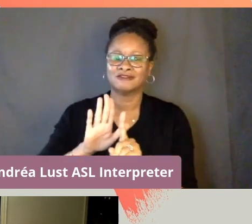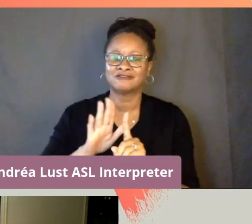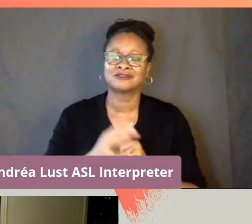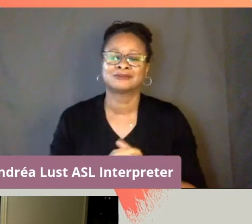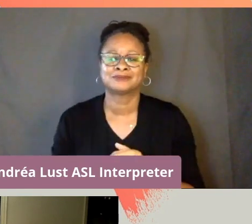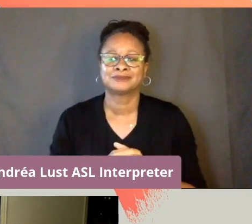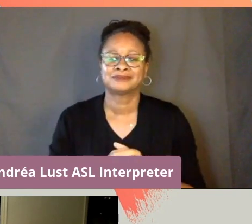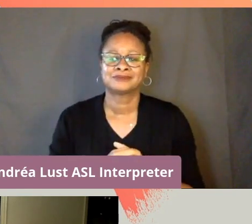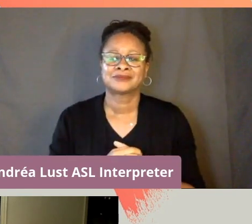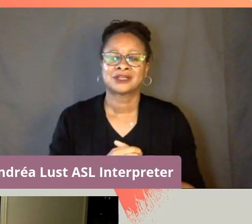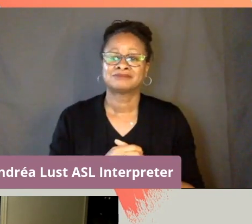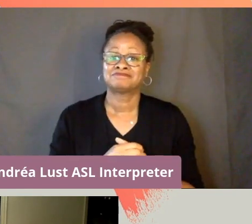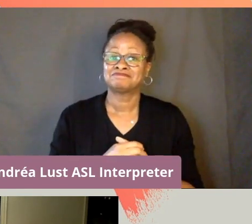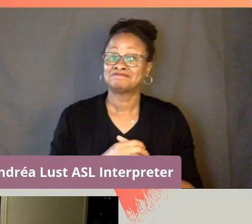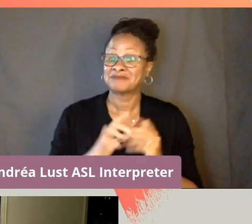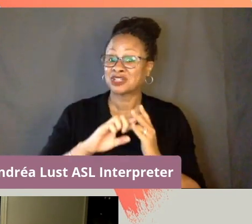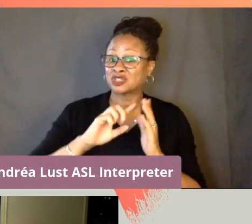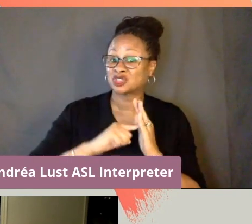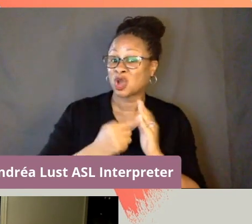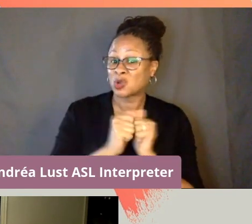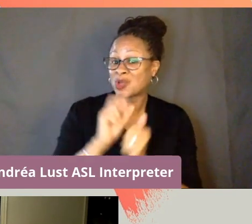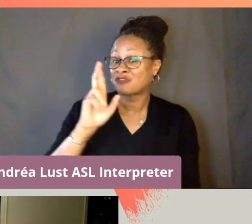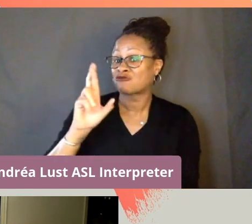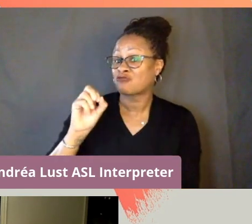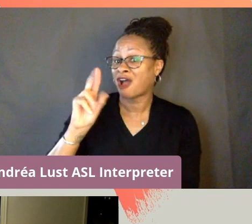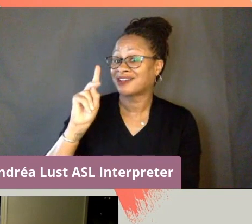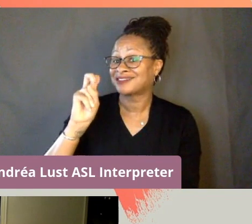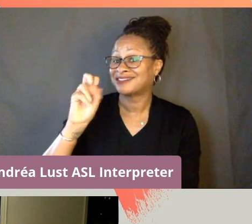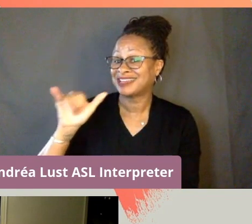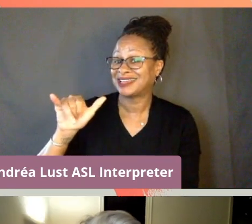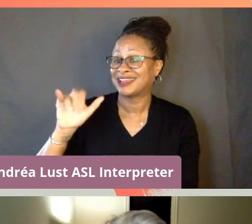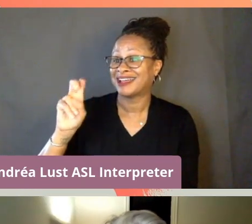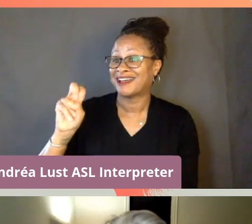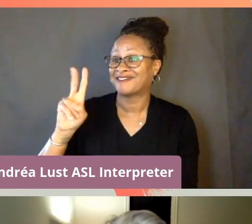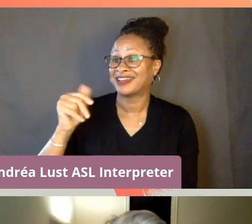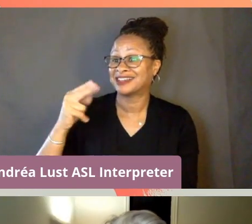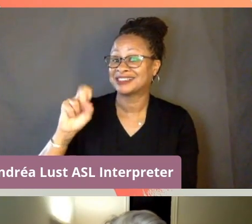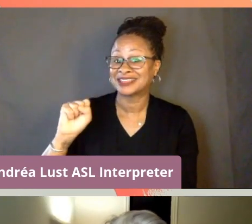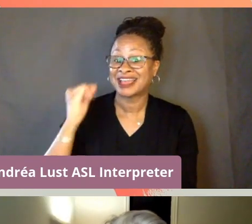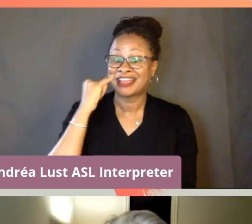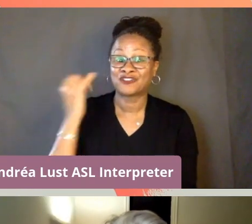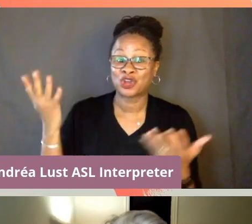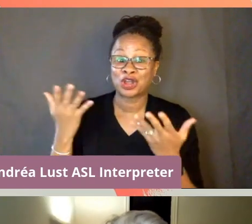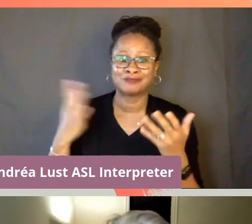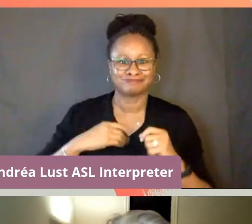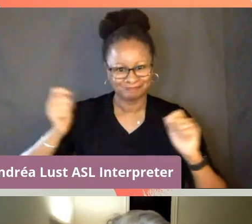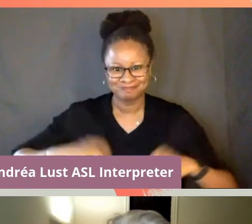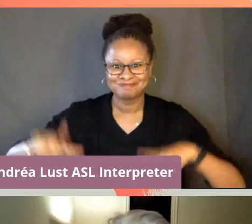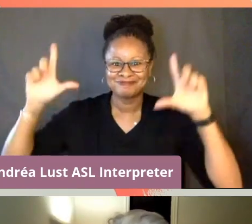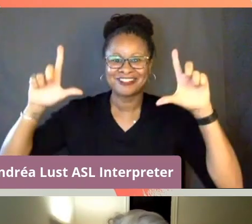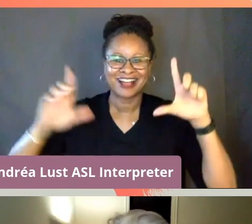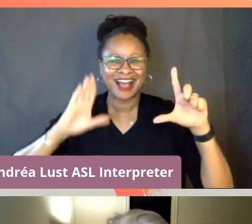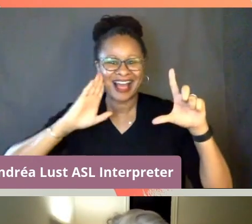Can we start with Rodney Evans? Rodney, if you are here, come on and please-- hello, Rodney.